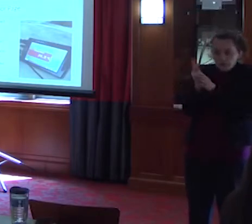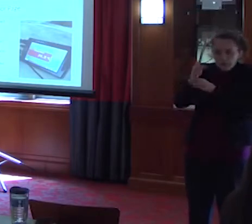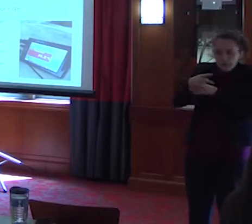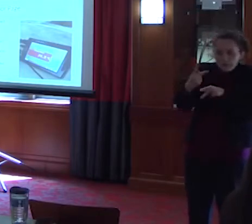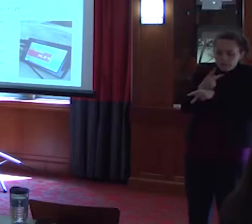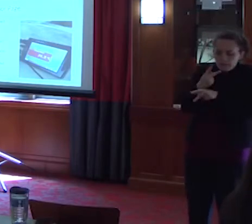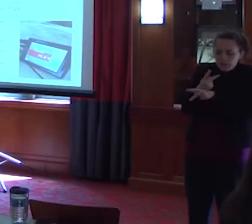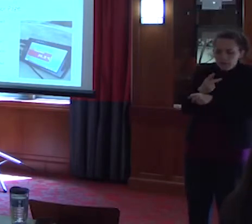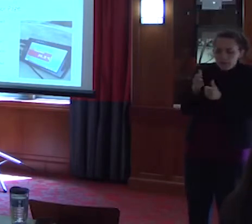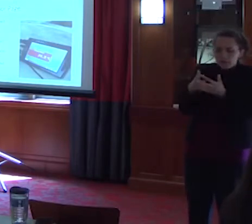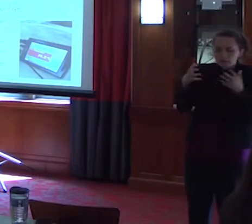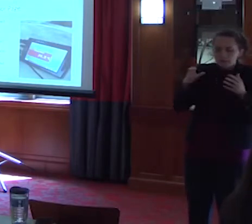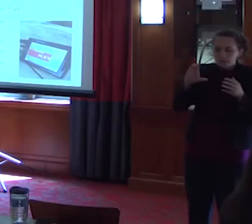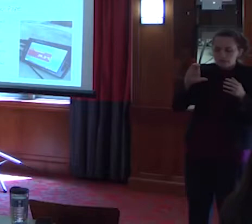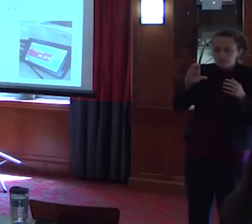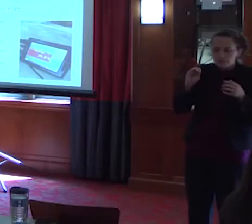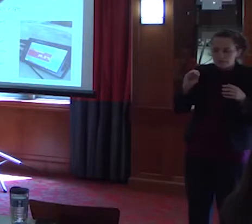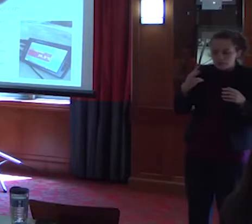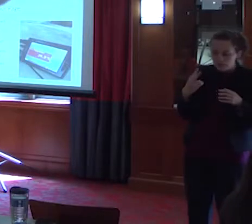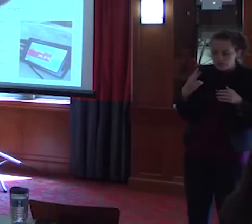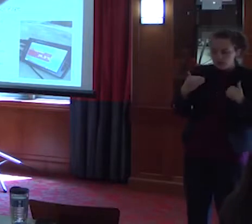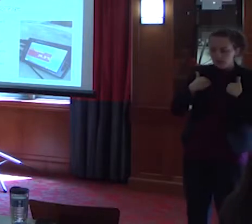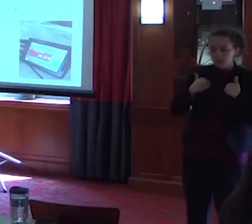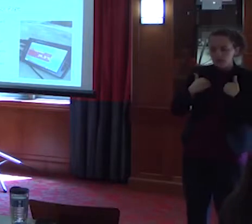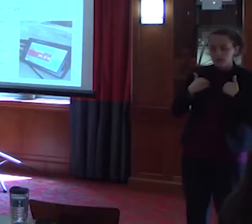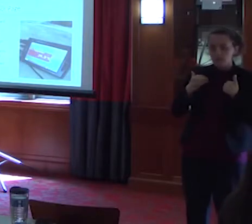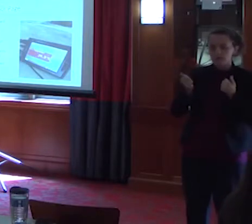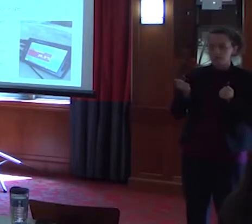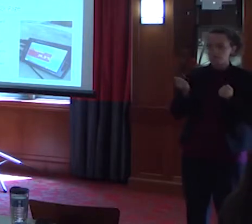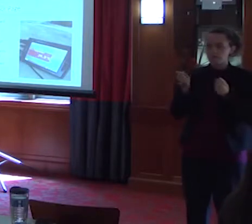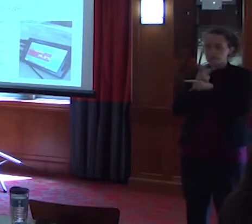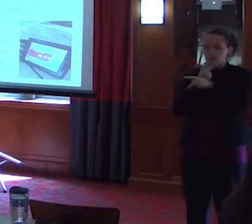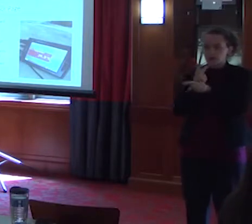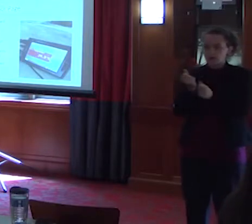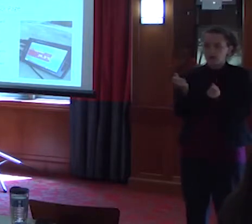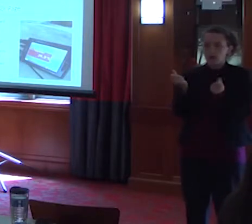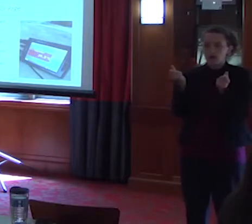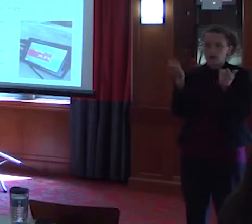Atomic volume, cubic centimeters per mole,